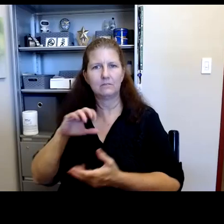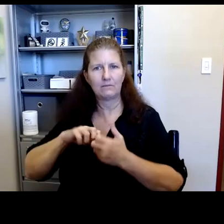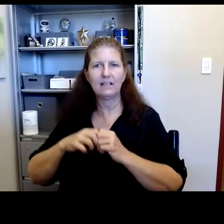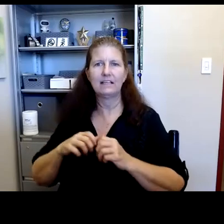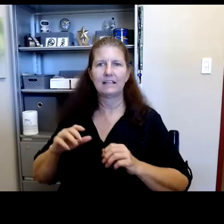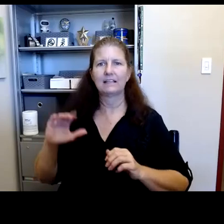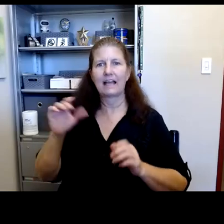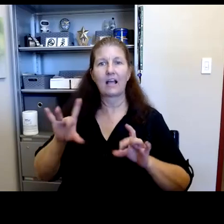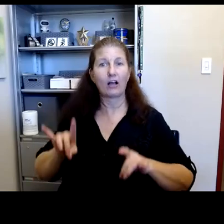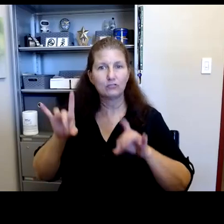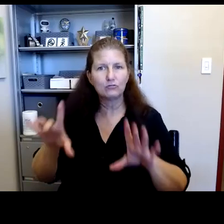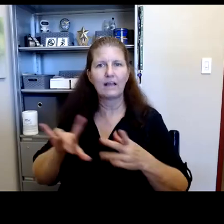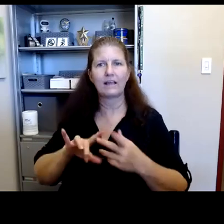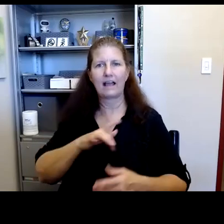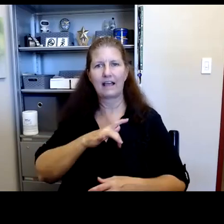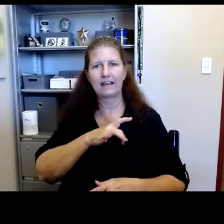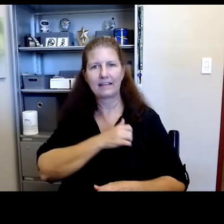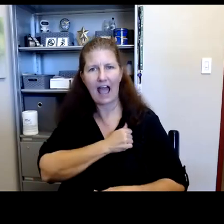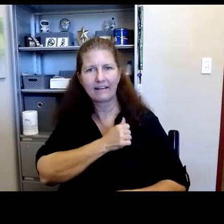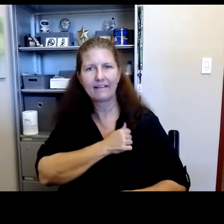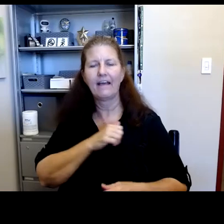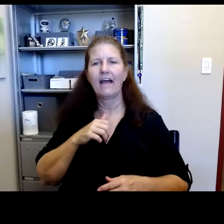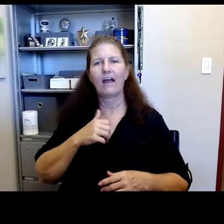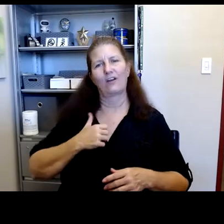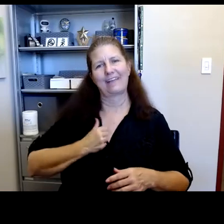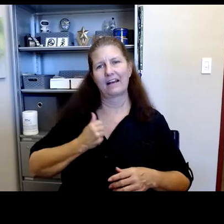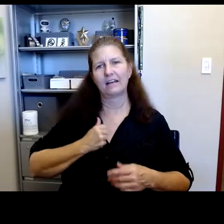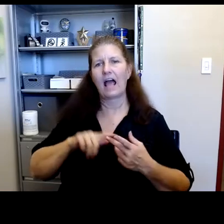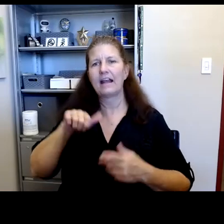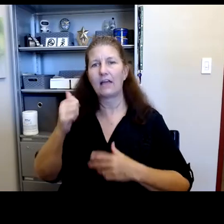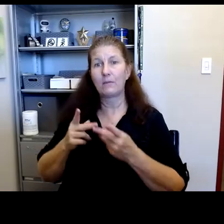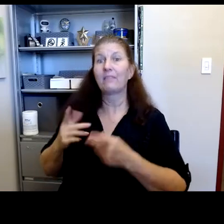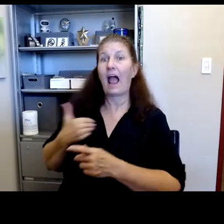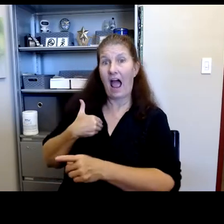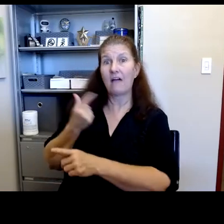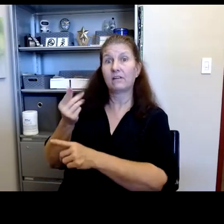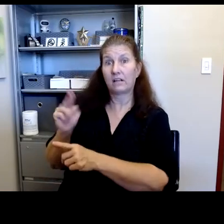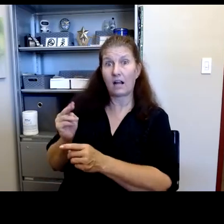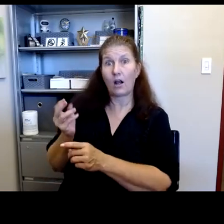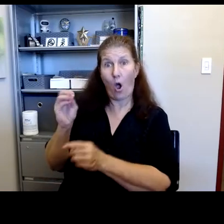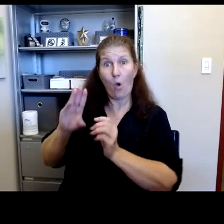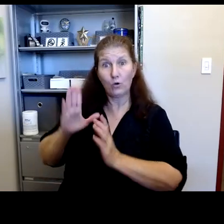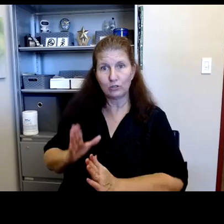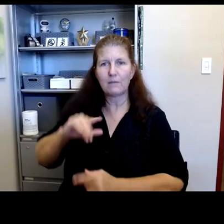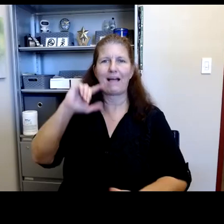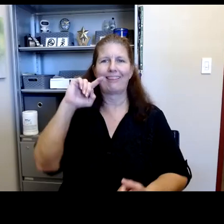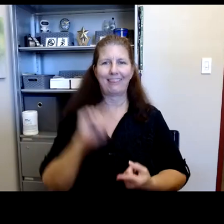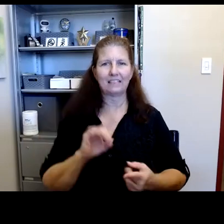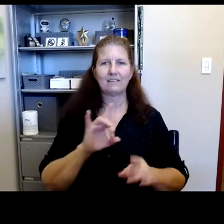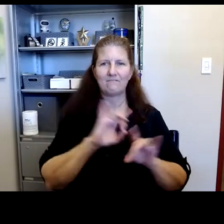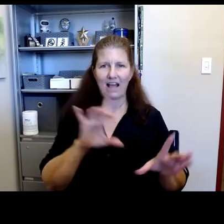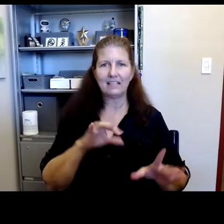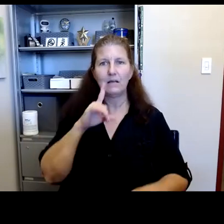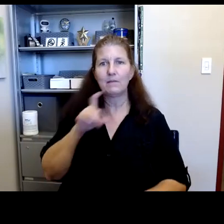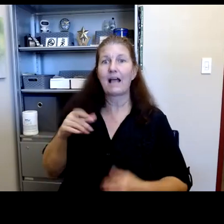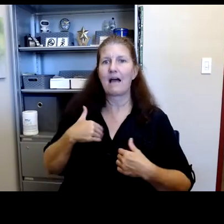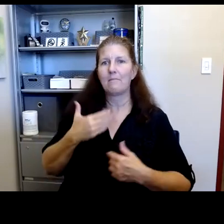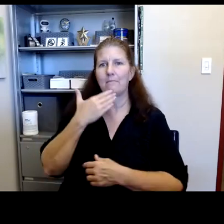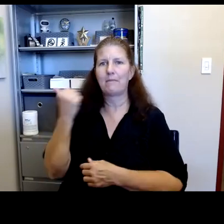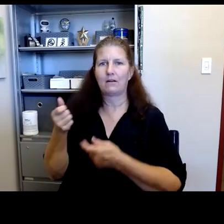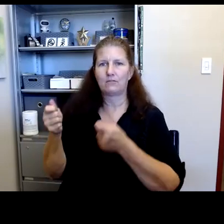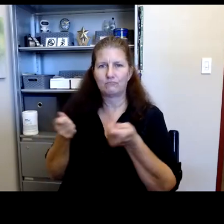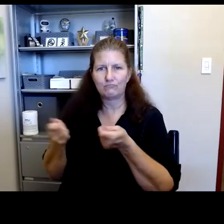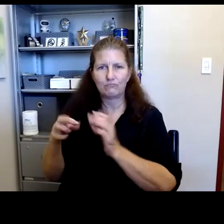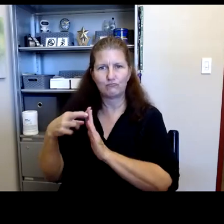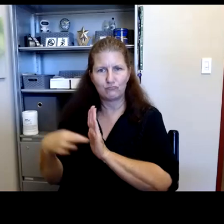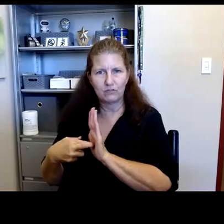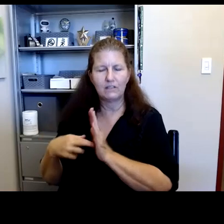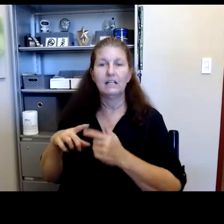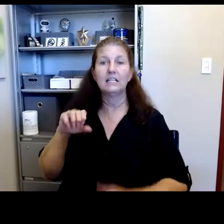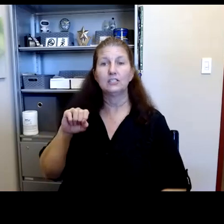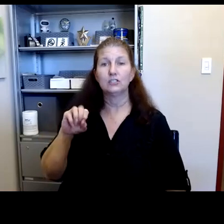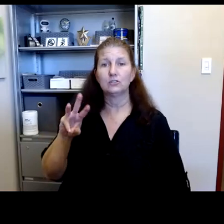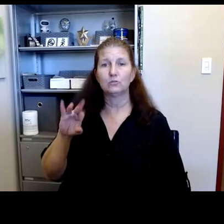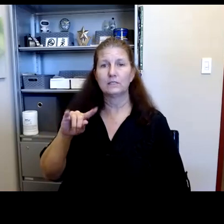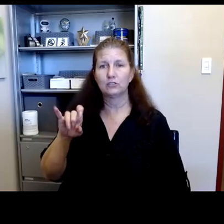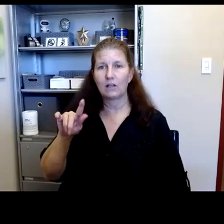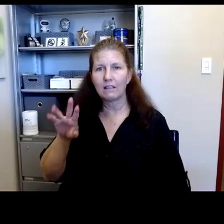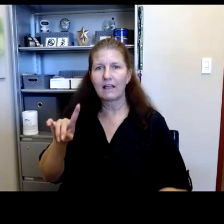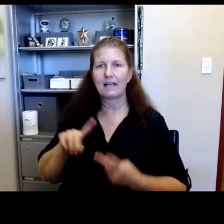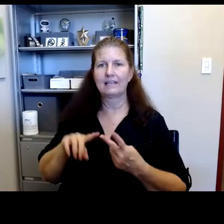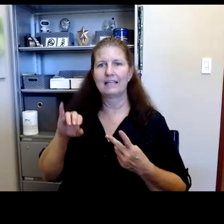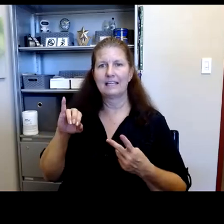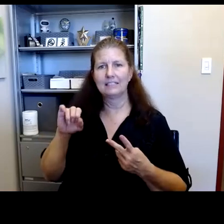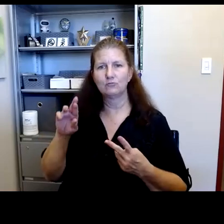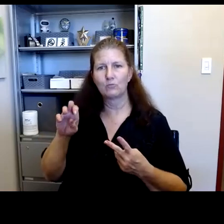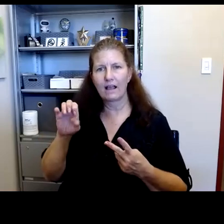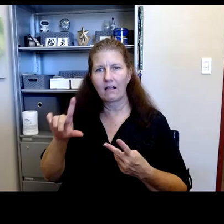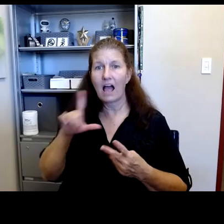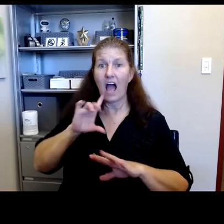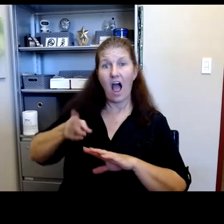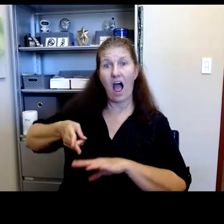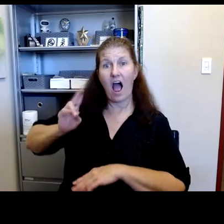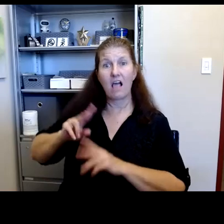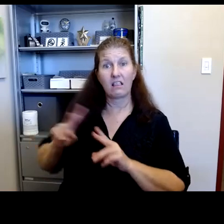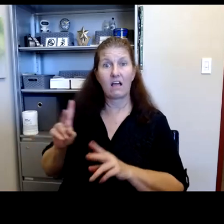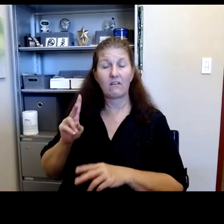Robyn Thomas: Australia and Canada, and other places where they have a lot of gun ownership, but they don't have the level of gun violence that we do, because they have much stronger regulation than we do Switzerland, Israel. There's a lot of countries that actually have high levels of private gun ownership.